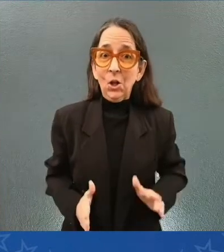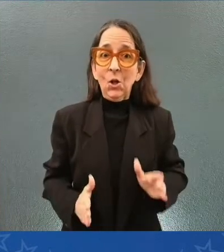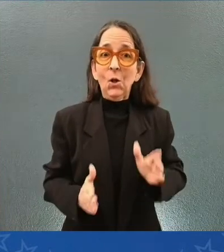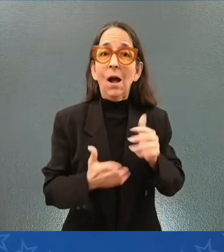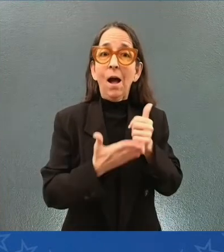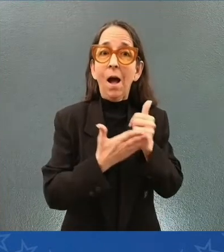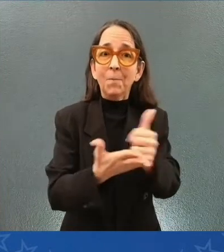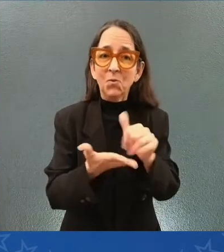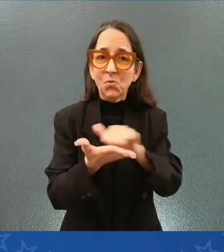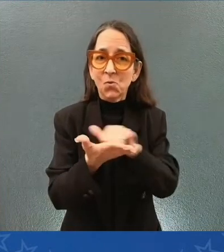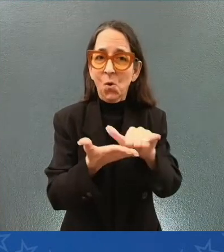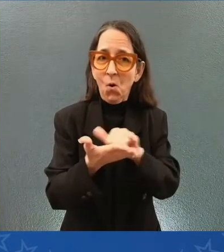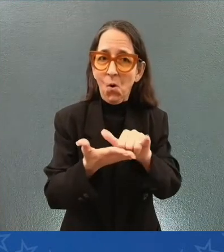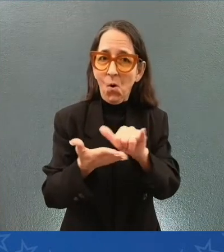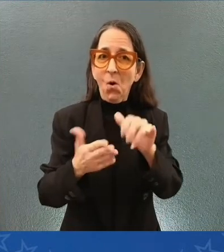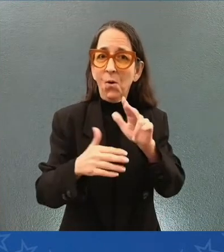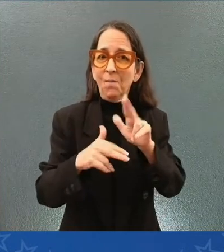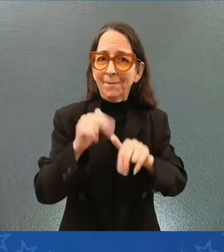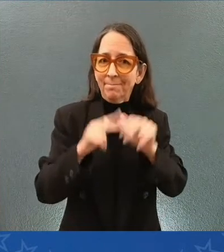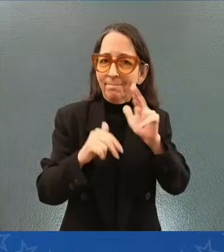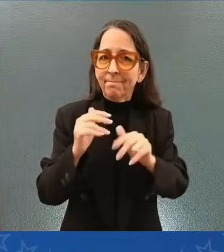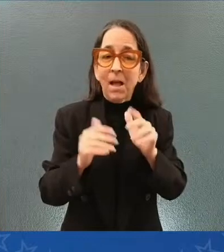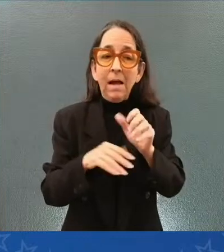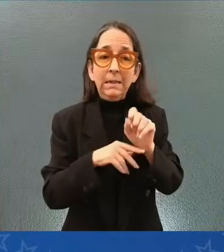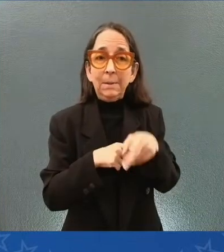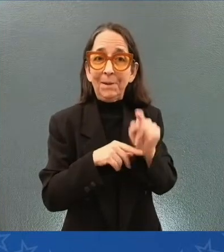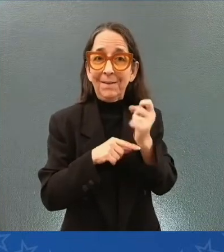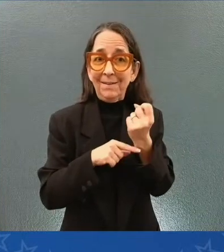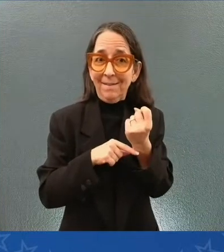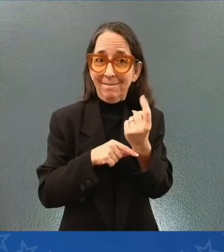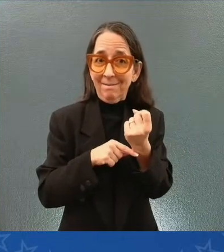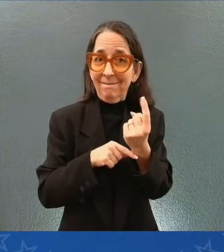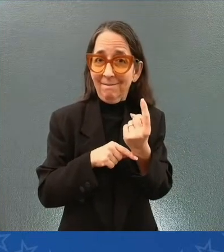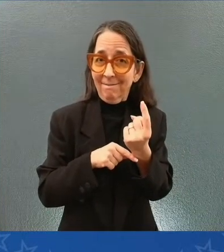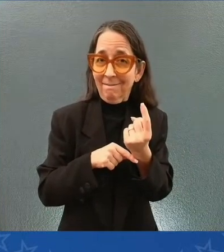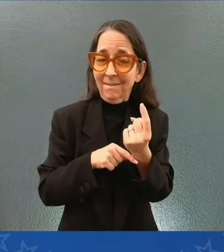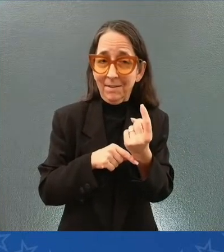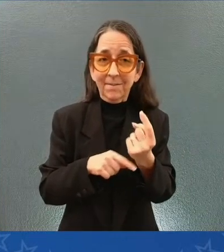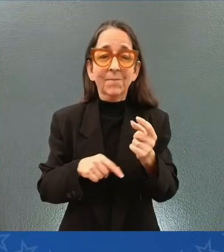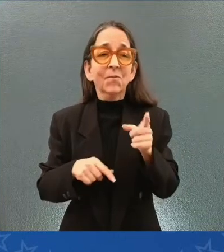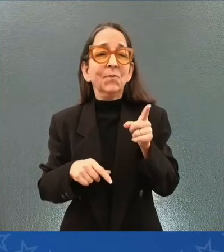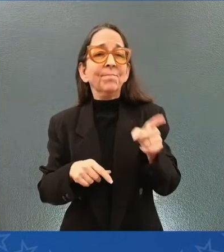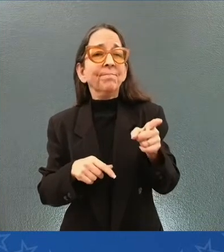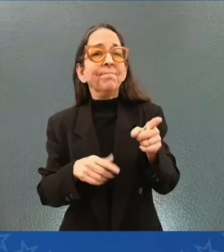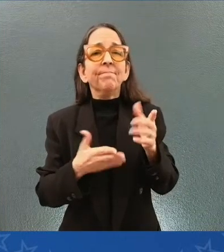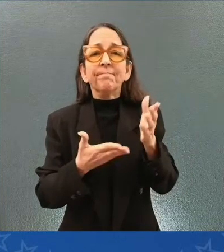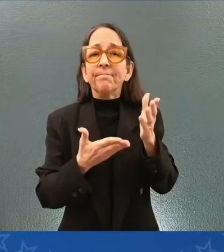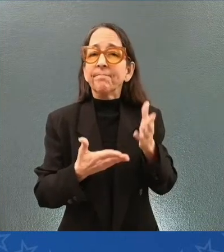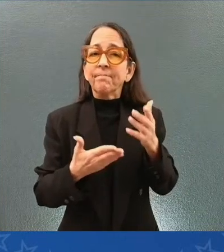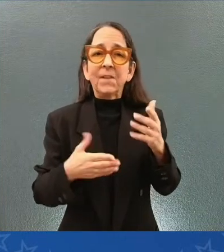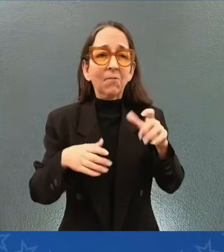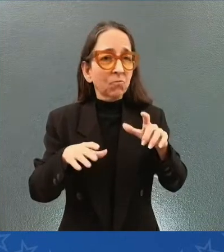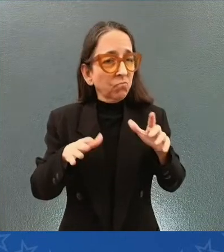and her nomination for president broke barriers and inspired generations. Through it all, her career has been dedicated